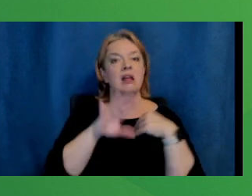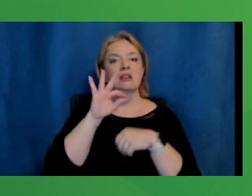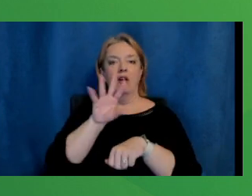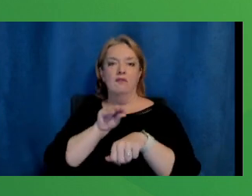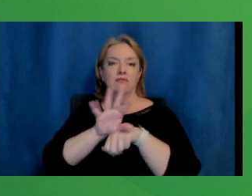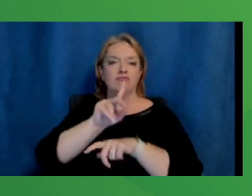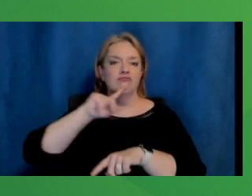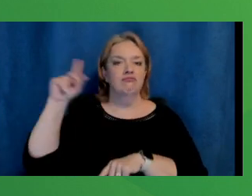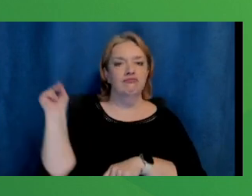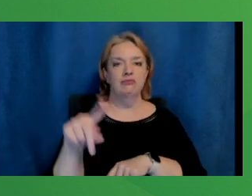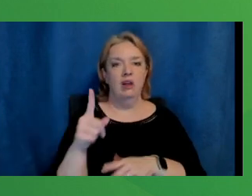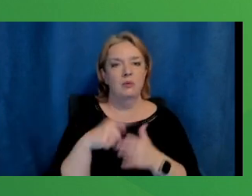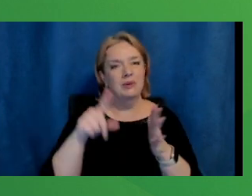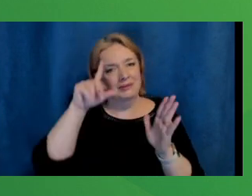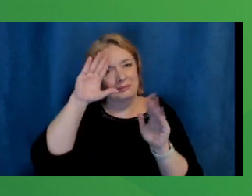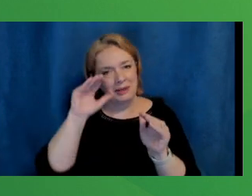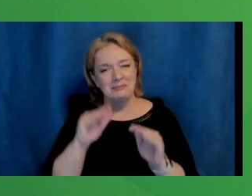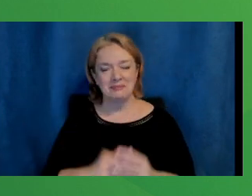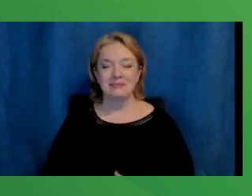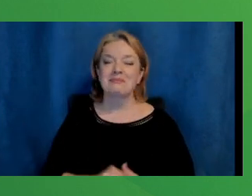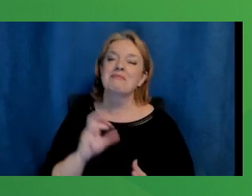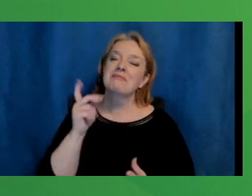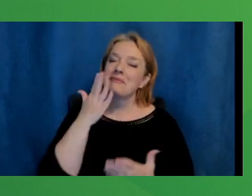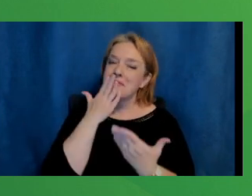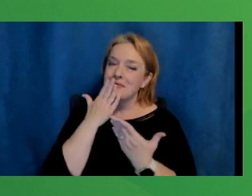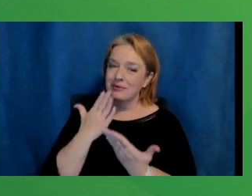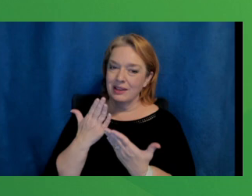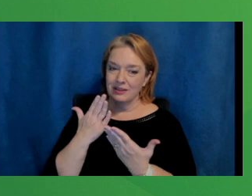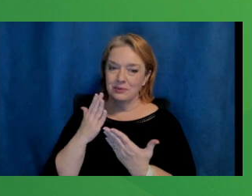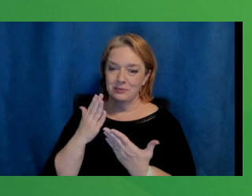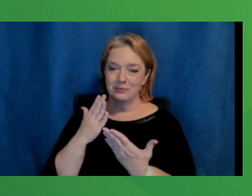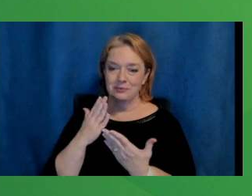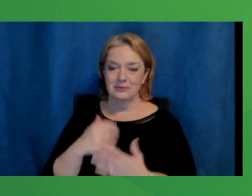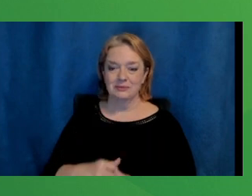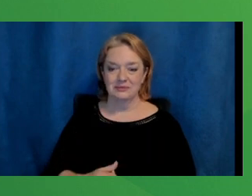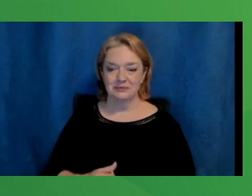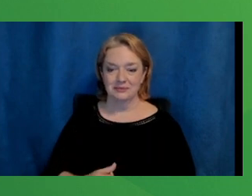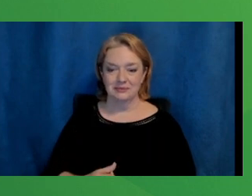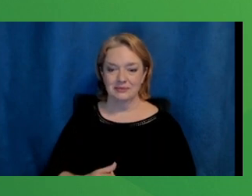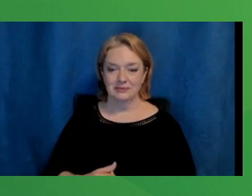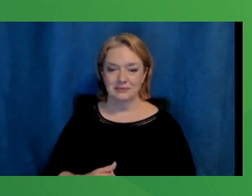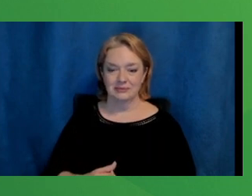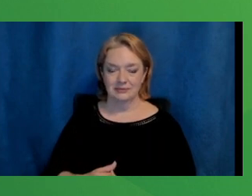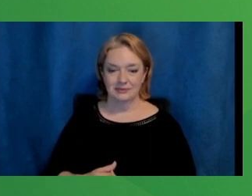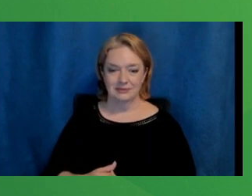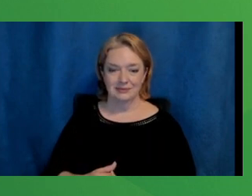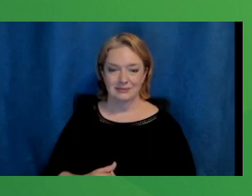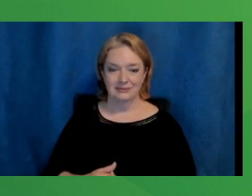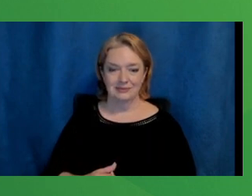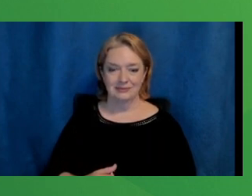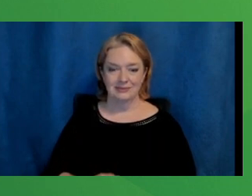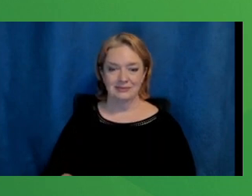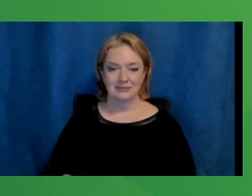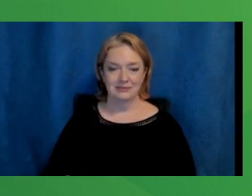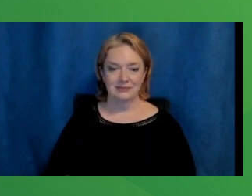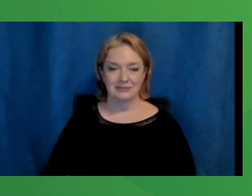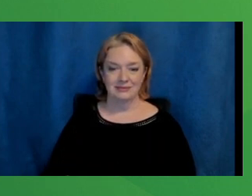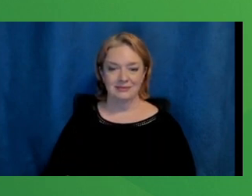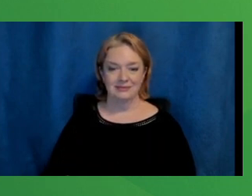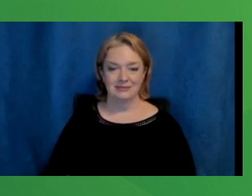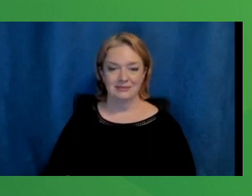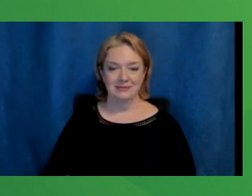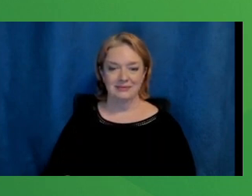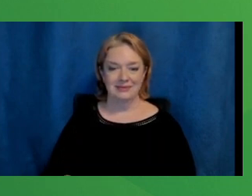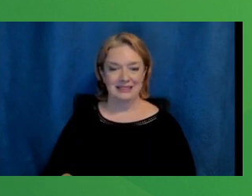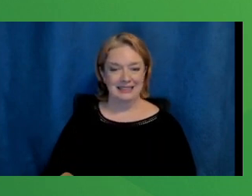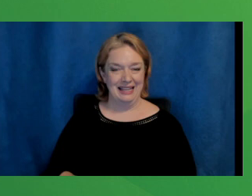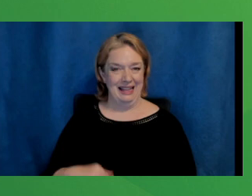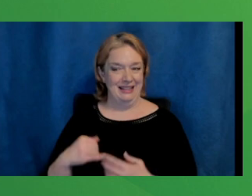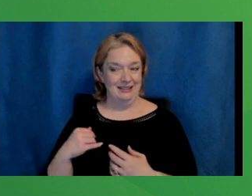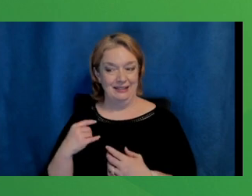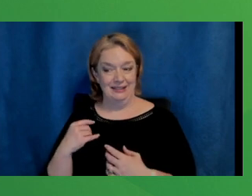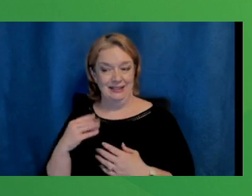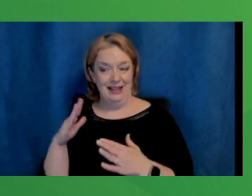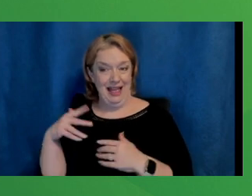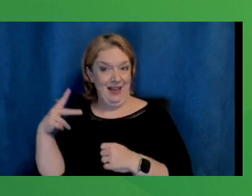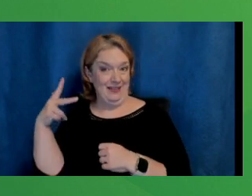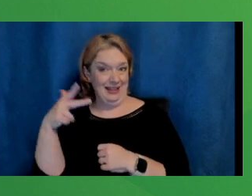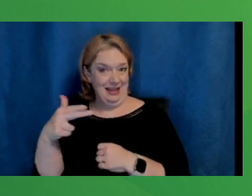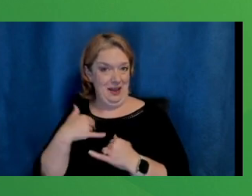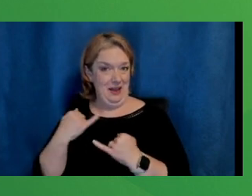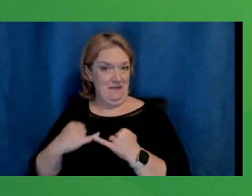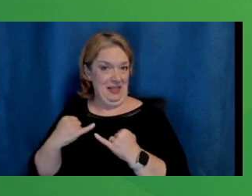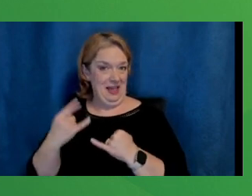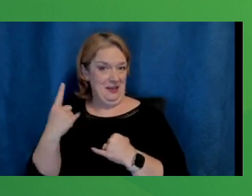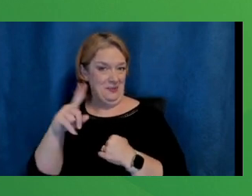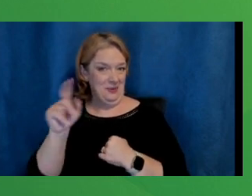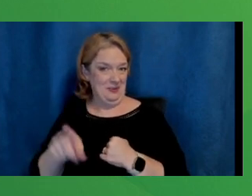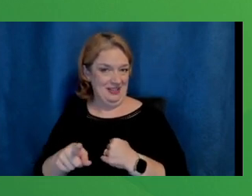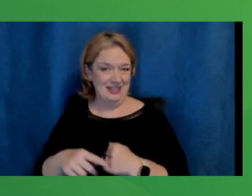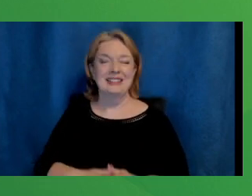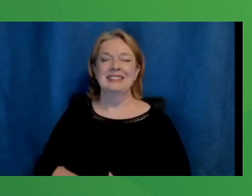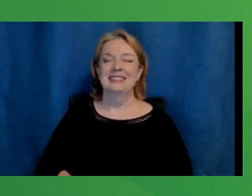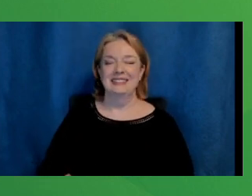So thank you for that. And we have, okay, I think one final question, which is, it's for me, what